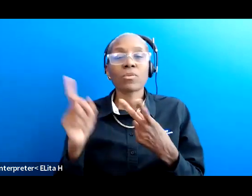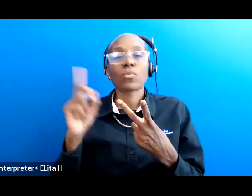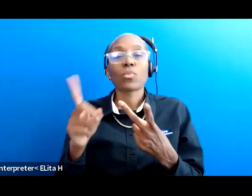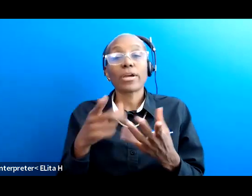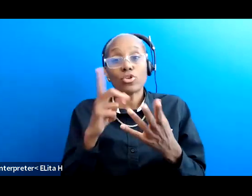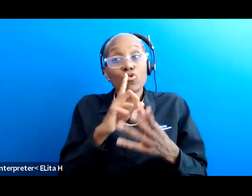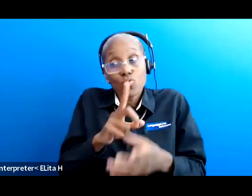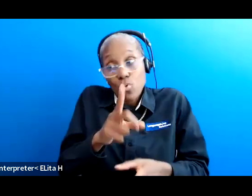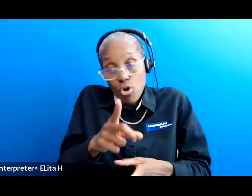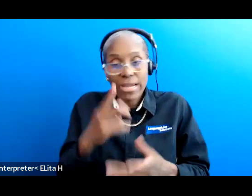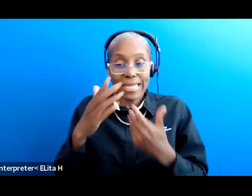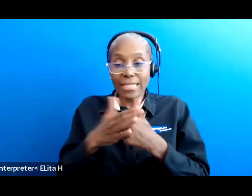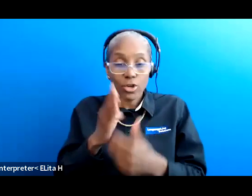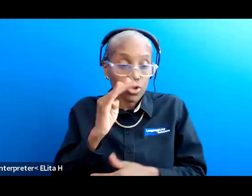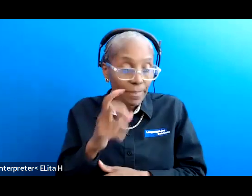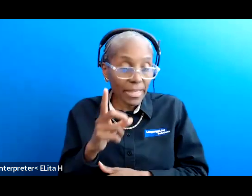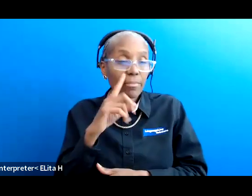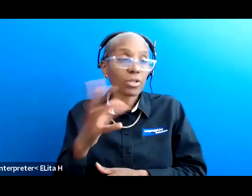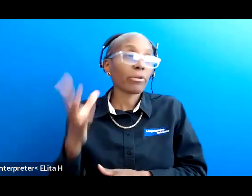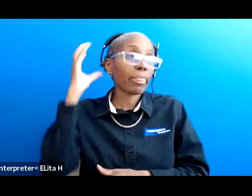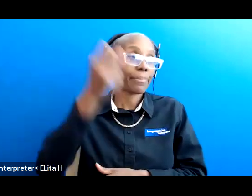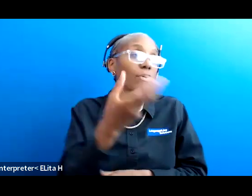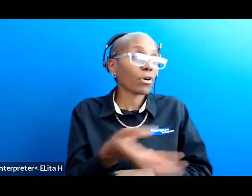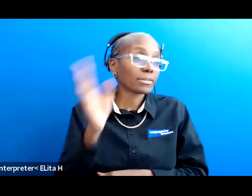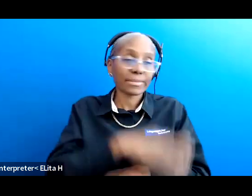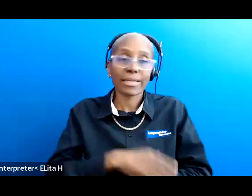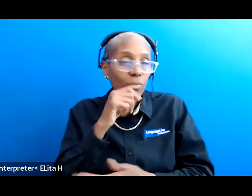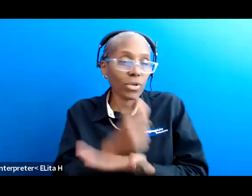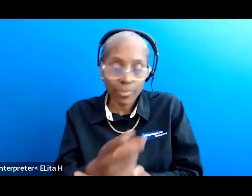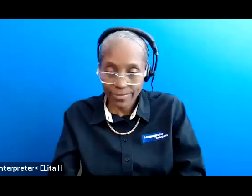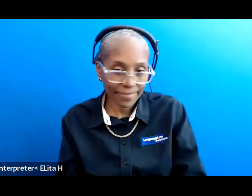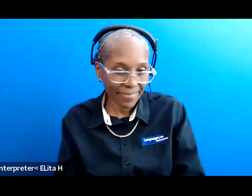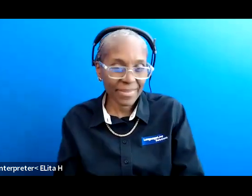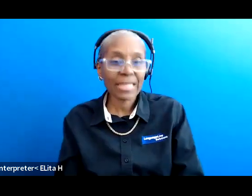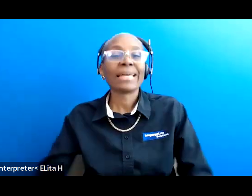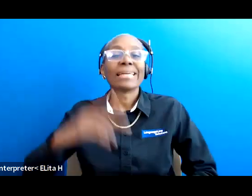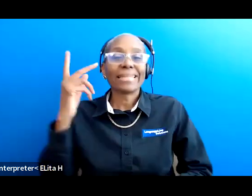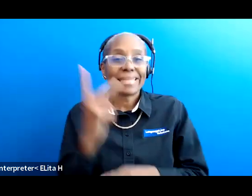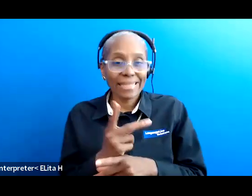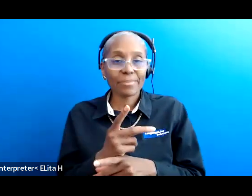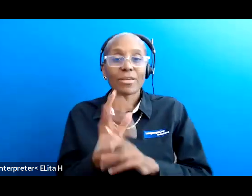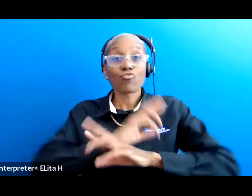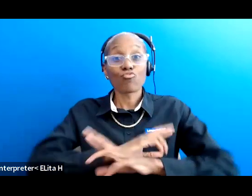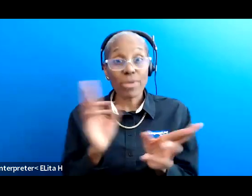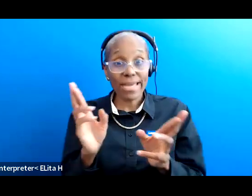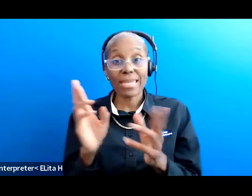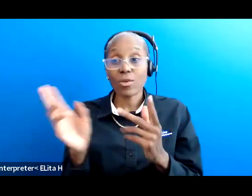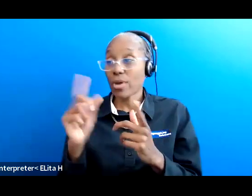So if it's by your bedside, but you've gone out for the day, it's not going to do you any good. So keep it handy and keep it where everybody knows where it is.